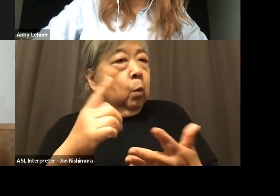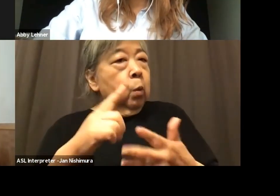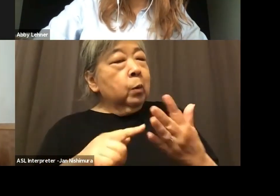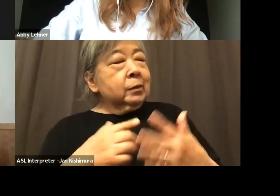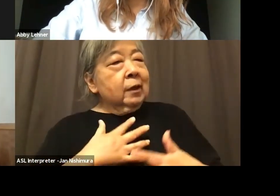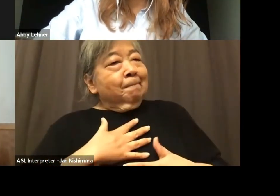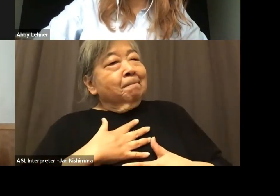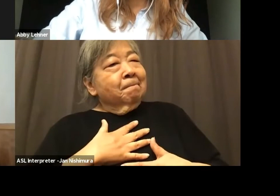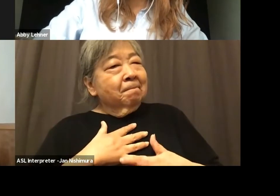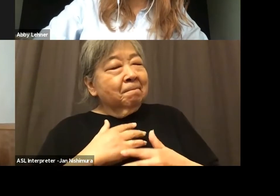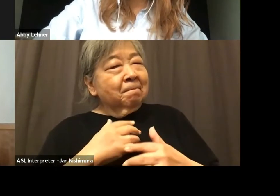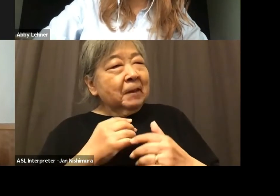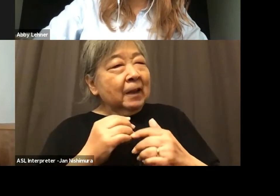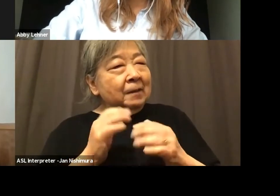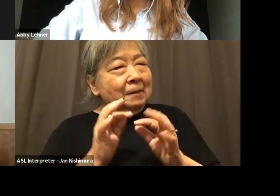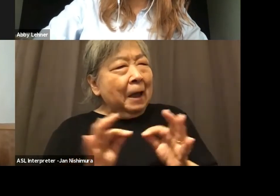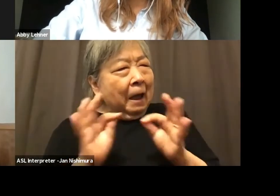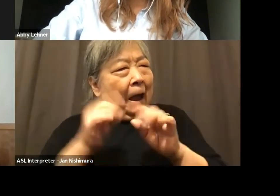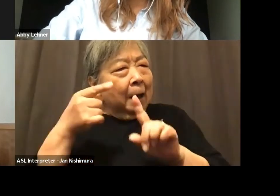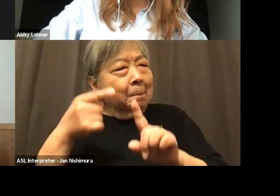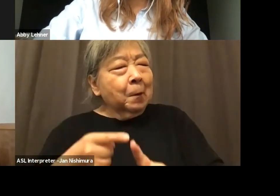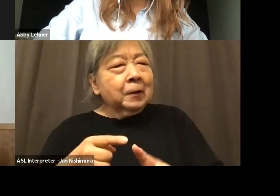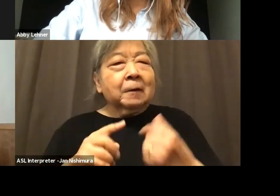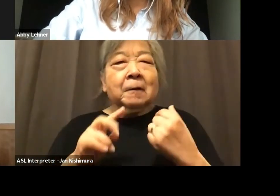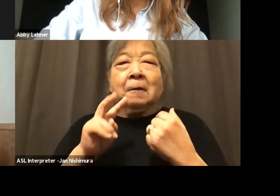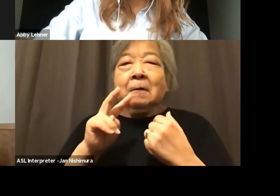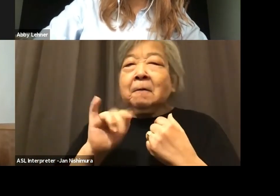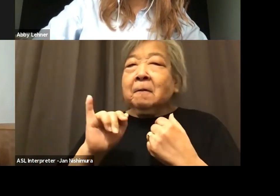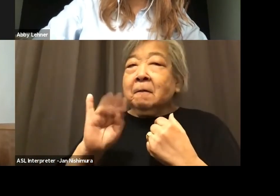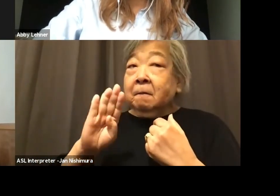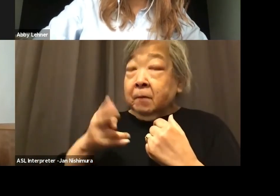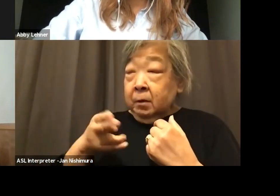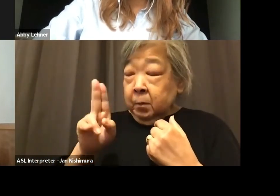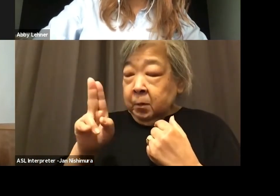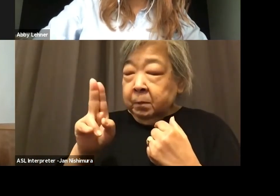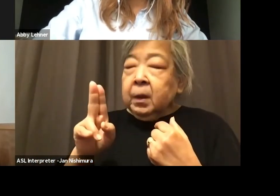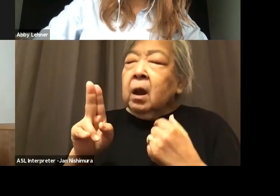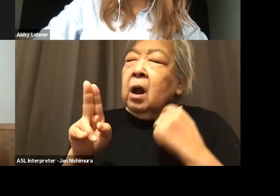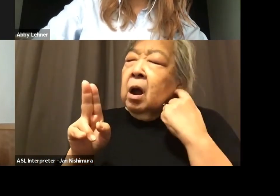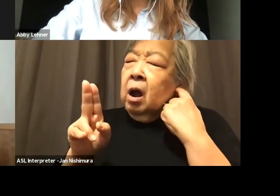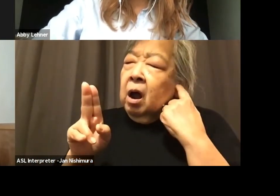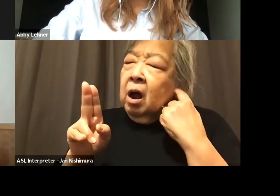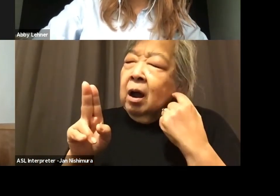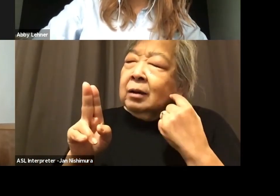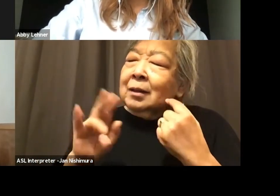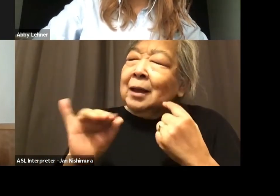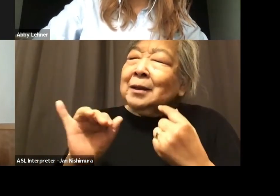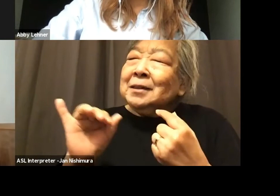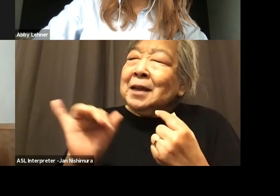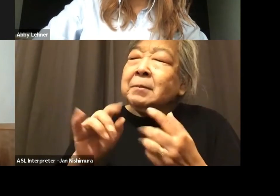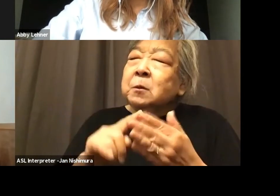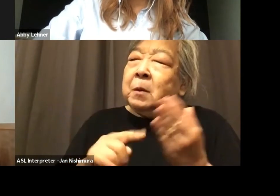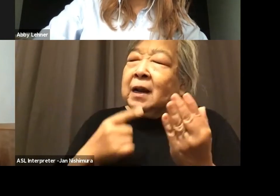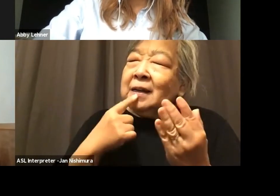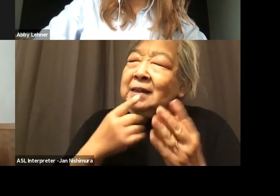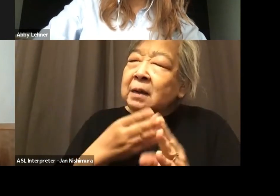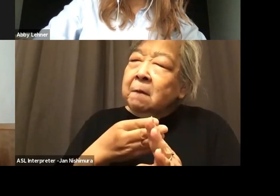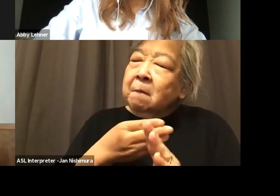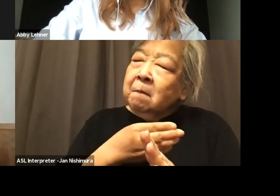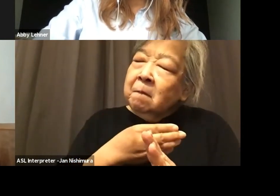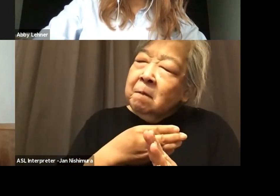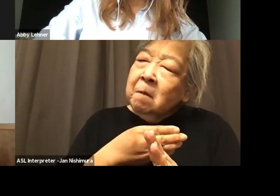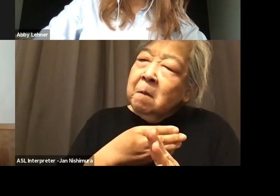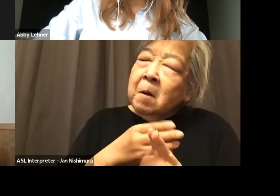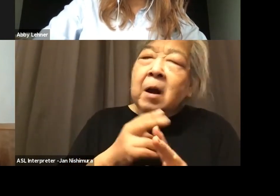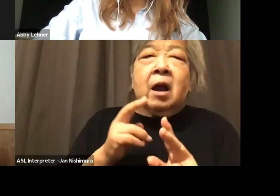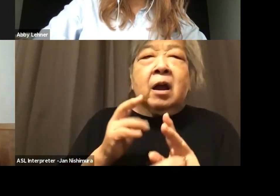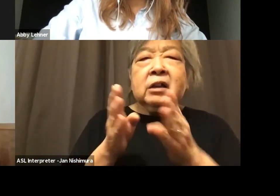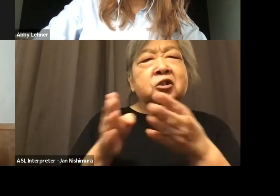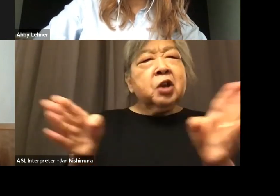I would echo what I was previously saying that people in general are generally